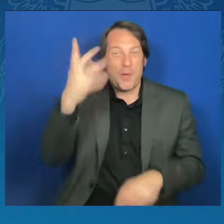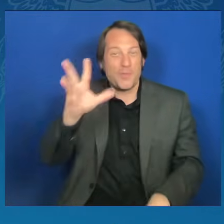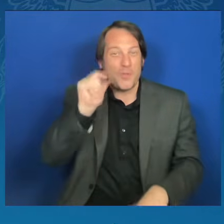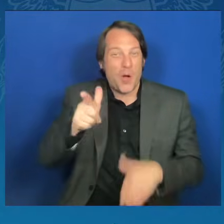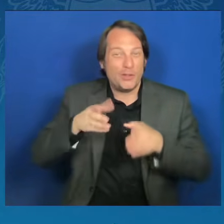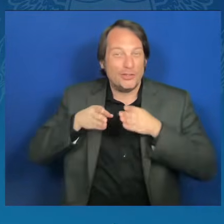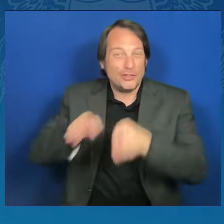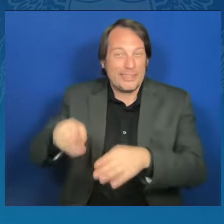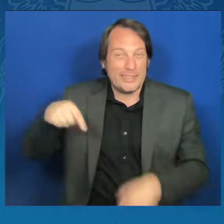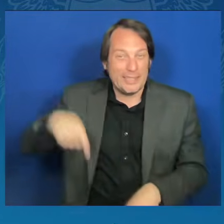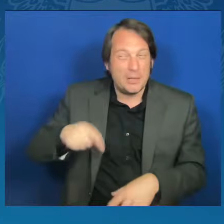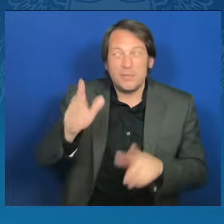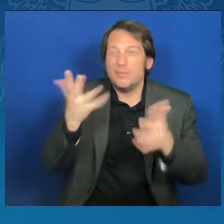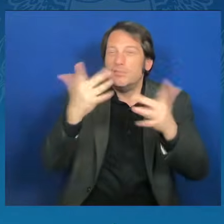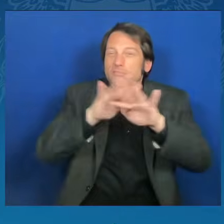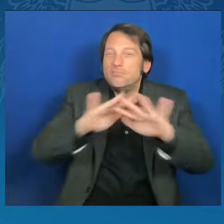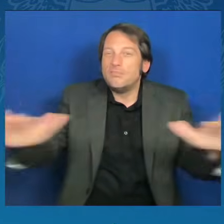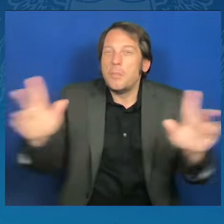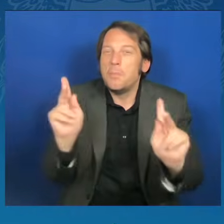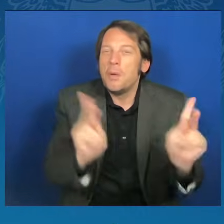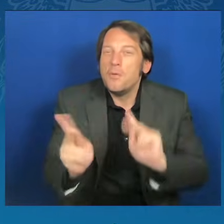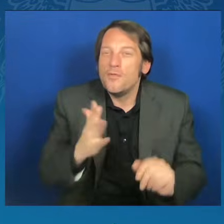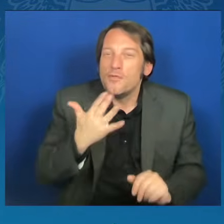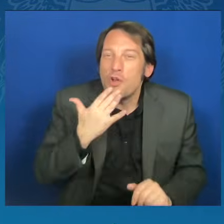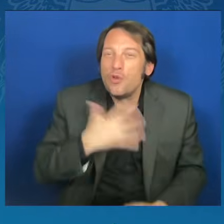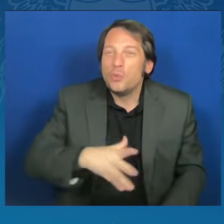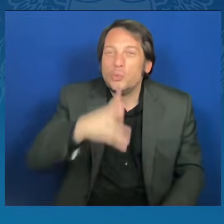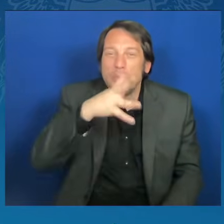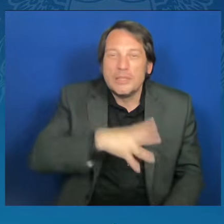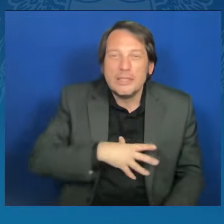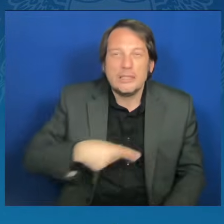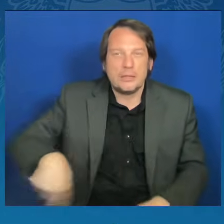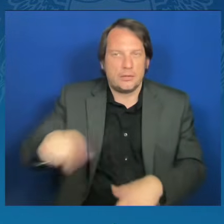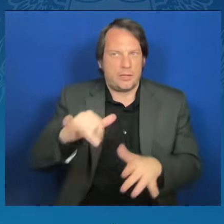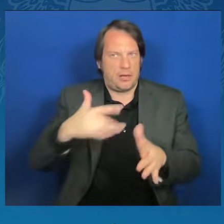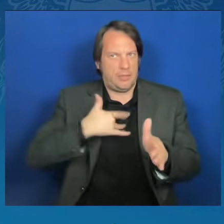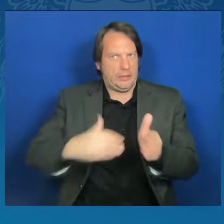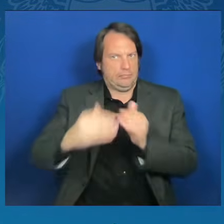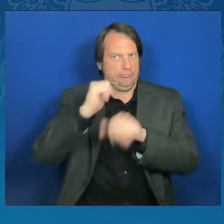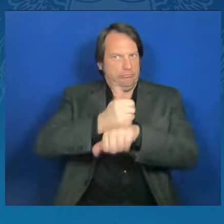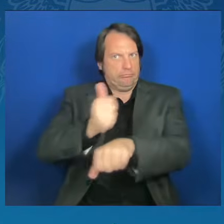what we've already seen in the Biden-Harris administration, which is a historic growth of small businesses,